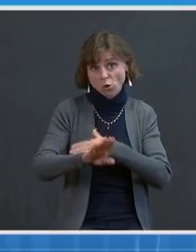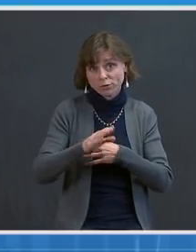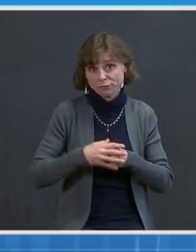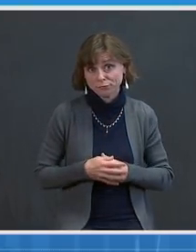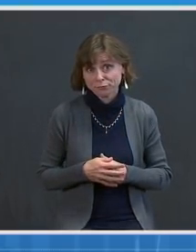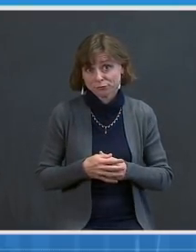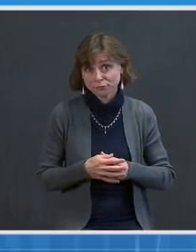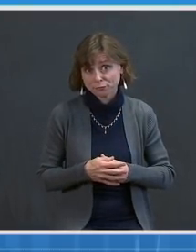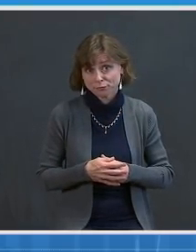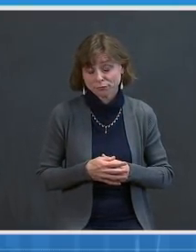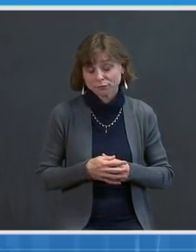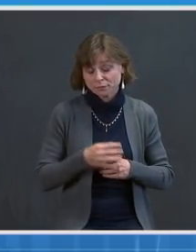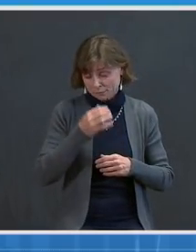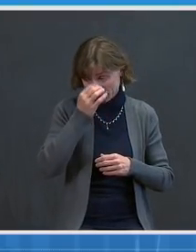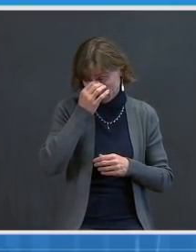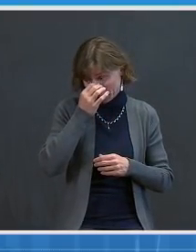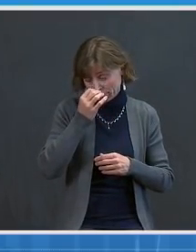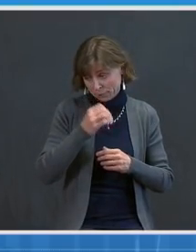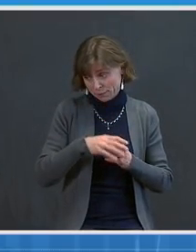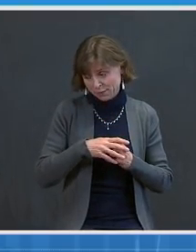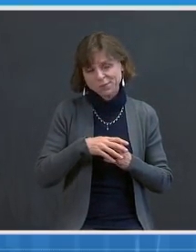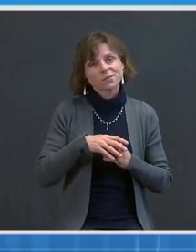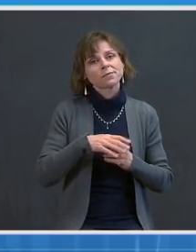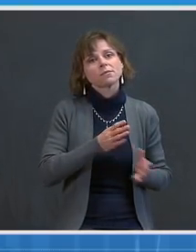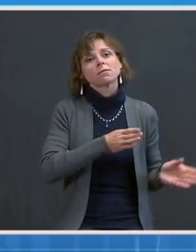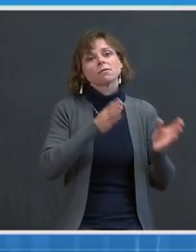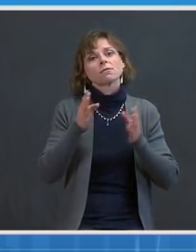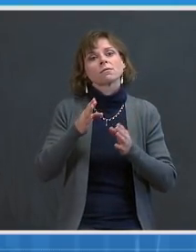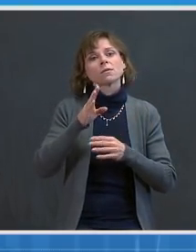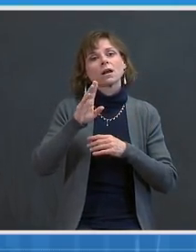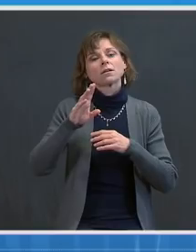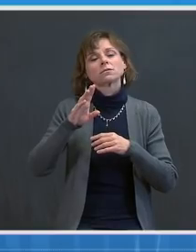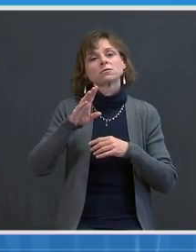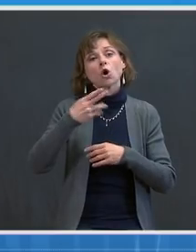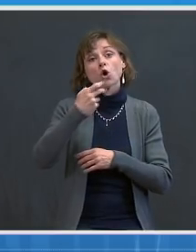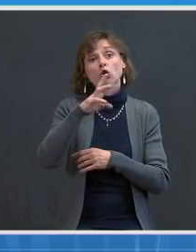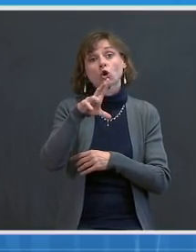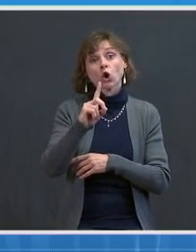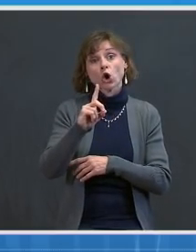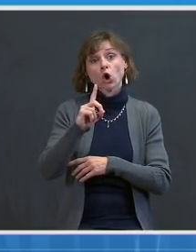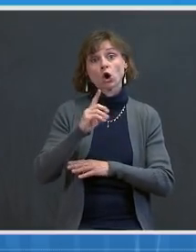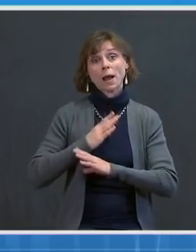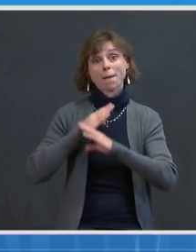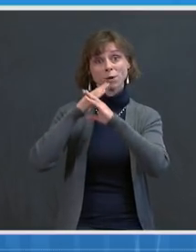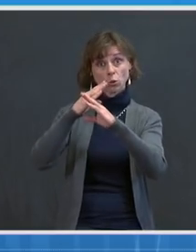With regard to your question about herd immunity, as I mentioned, you can only make a calculation